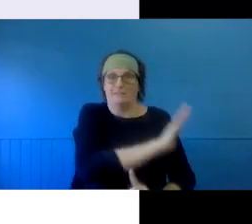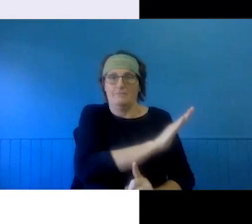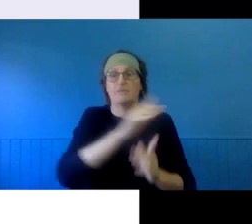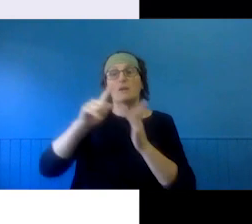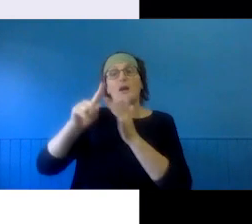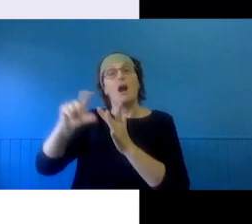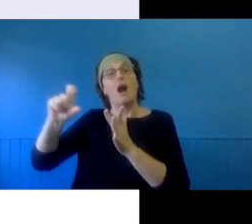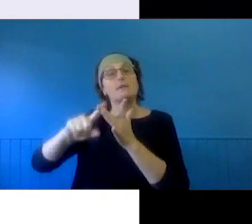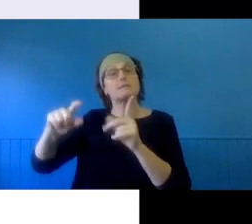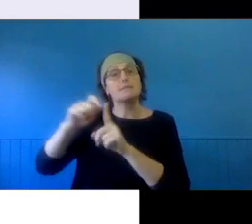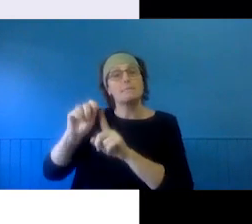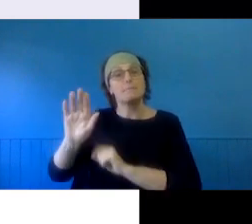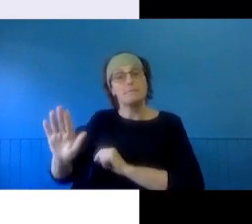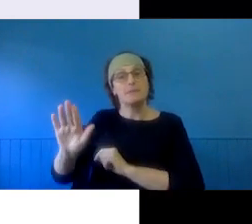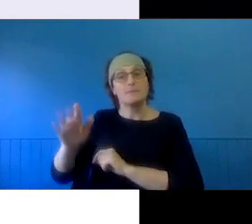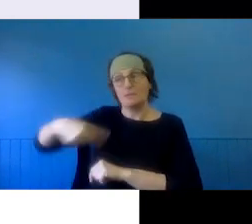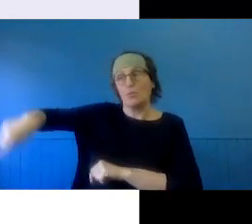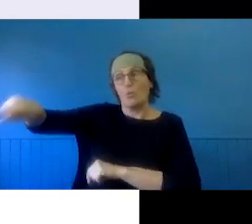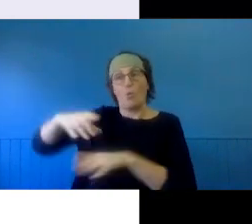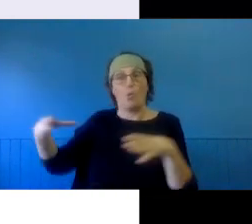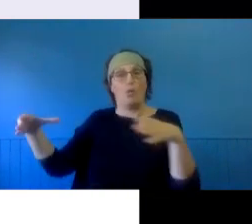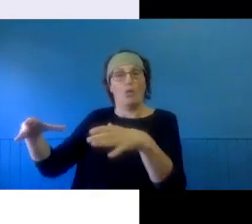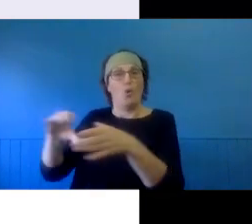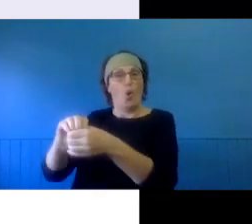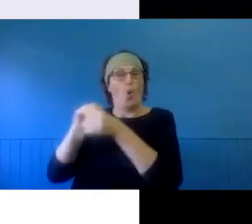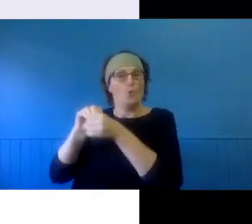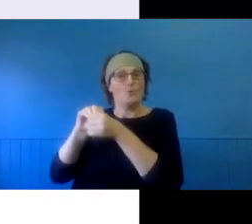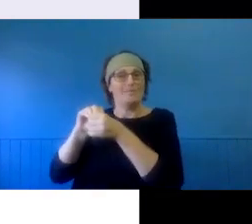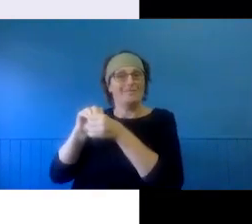collective ownership and individuals have responsibilities to that